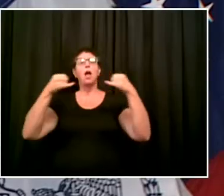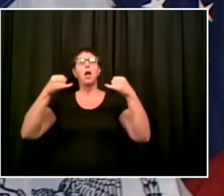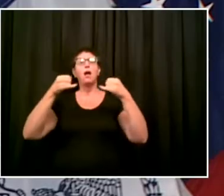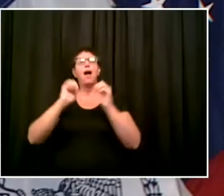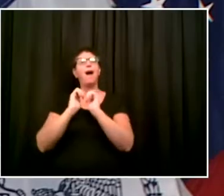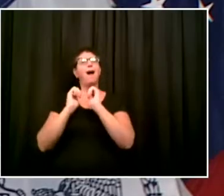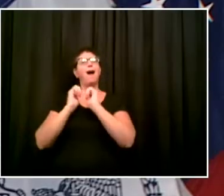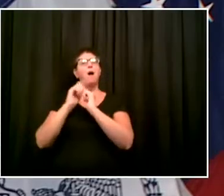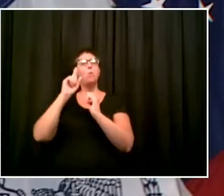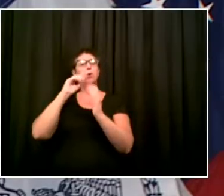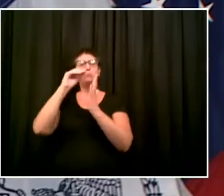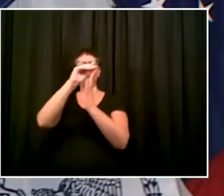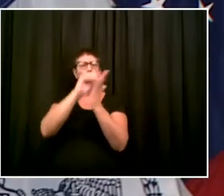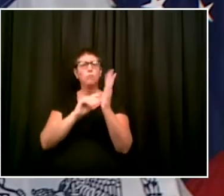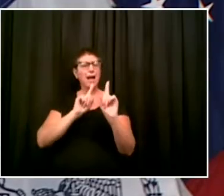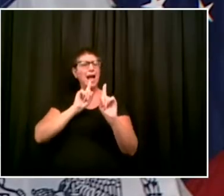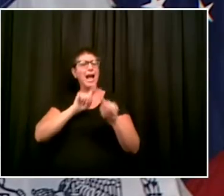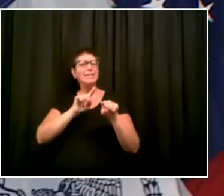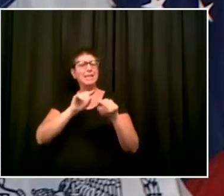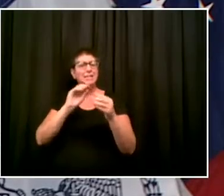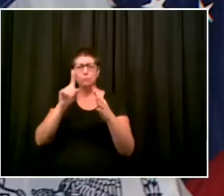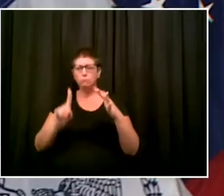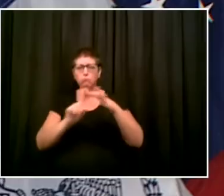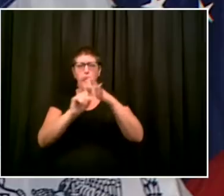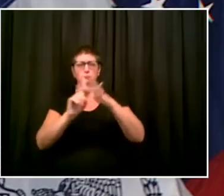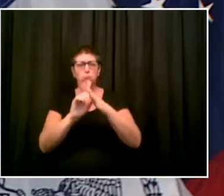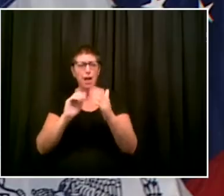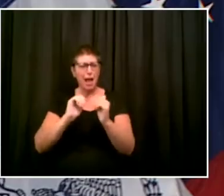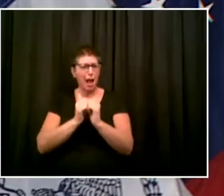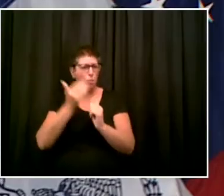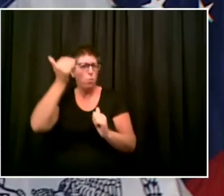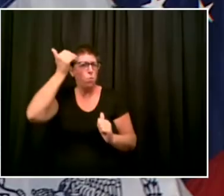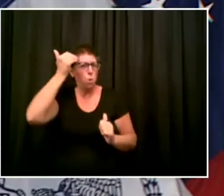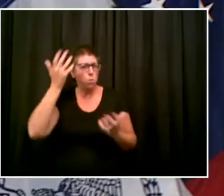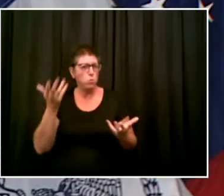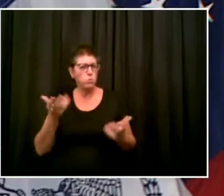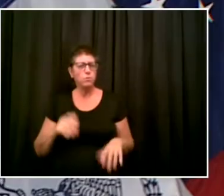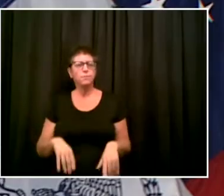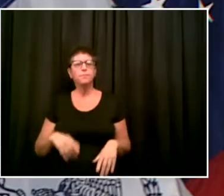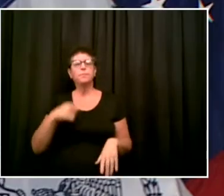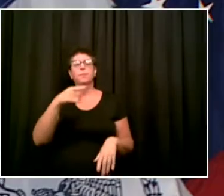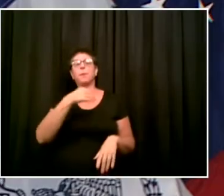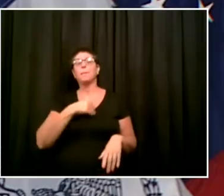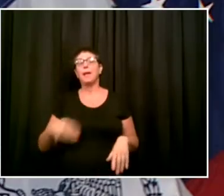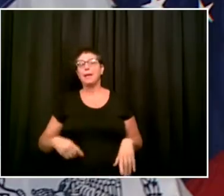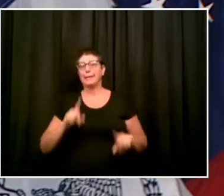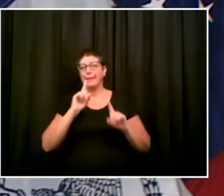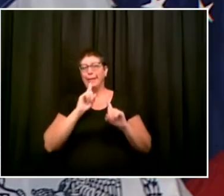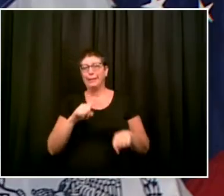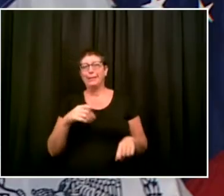Reporter: WHEN T ICOS METO EDUCATION, YOUR CONCERNS ABOUT TAKING ONLINE ATTENDANCE DURING THIS PANDEMIC. HOW WILL THAT BE MEASURED AND WILL THE INFORMATION BE RELEASED